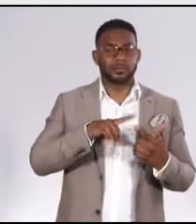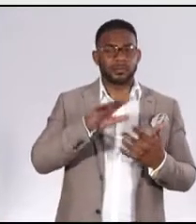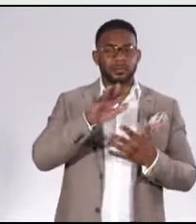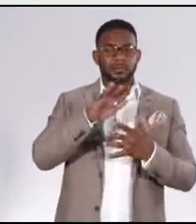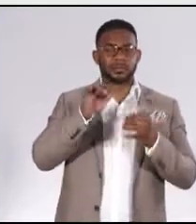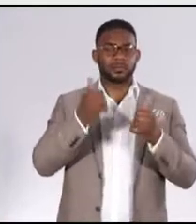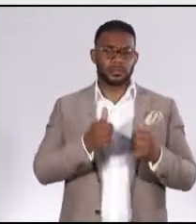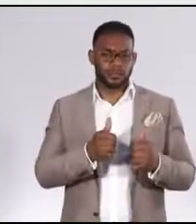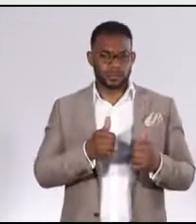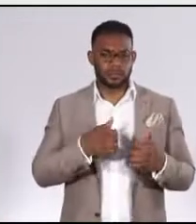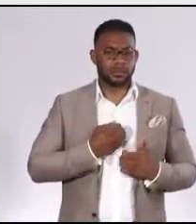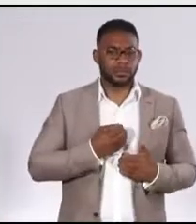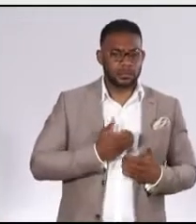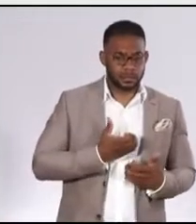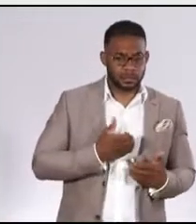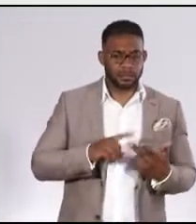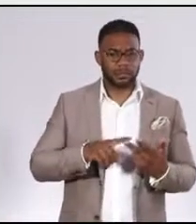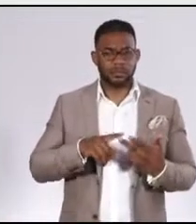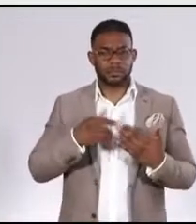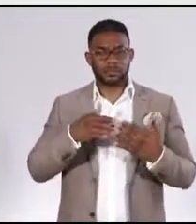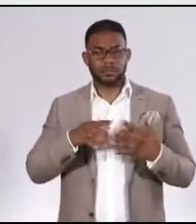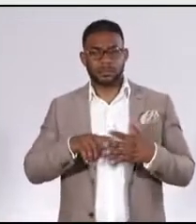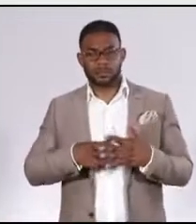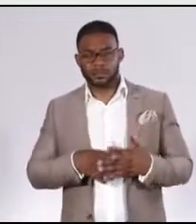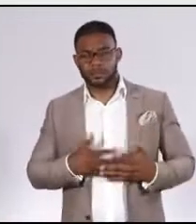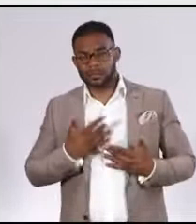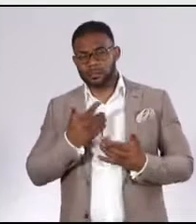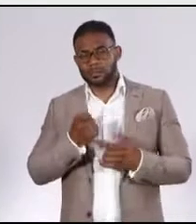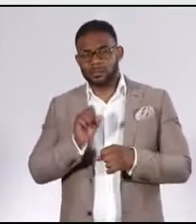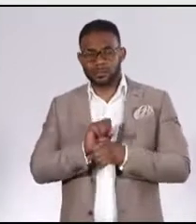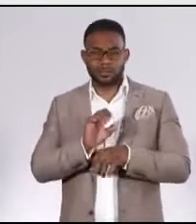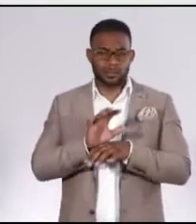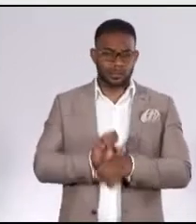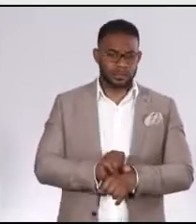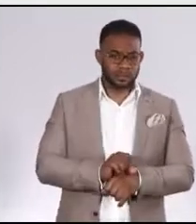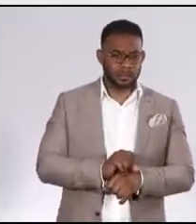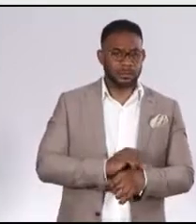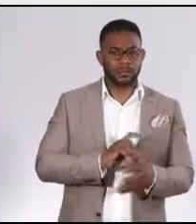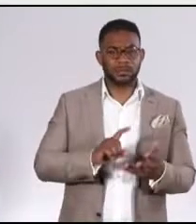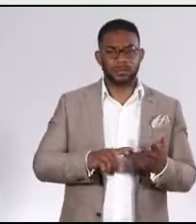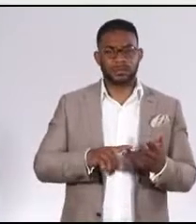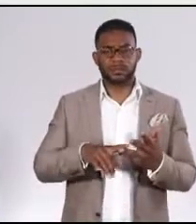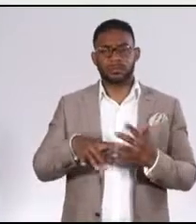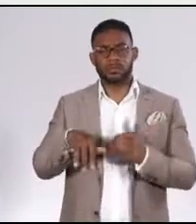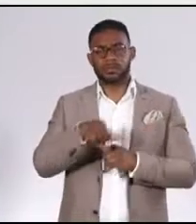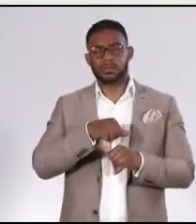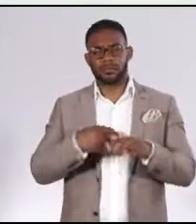I loss of initiative or interest in work or hobbies, j social isolation or avoidance.